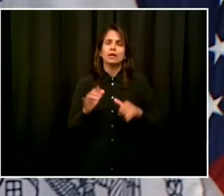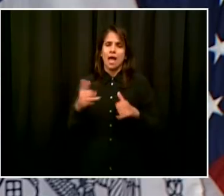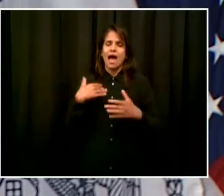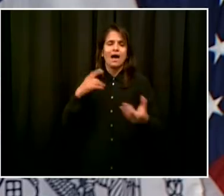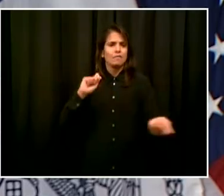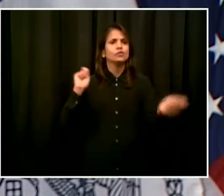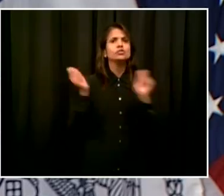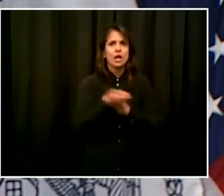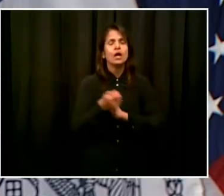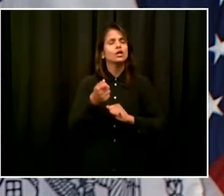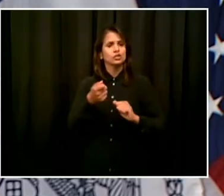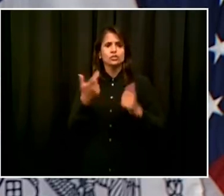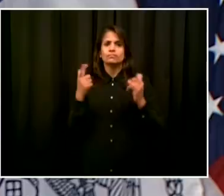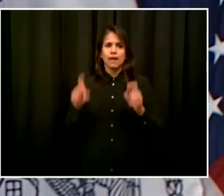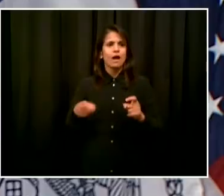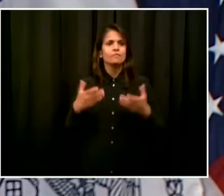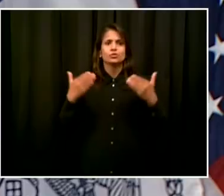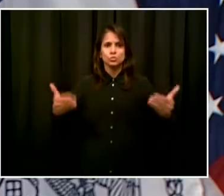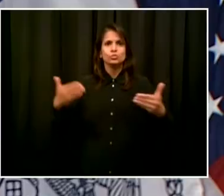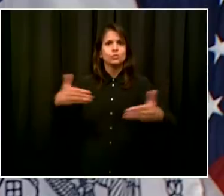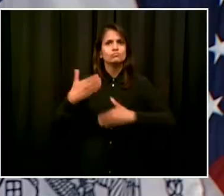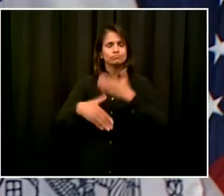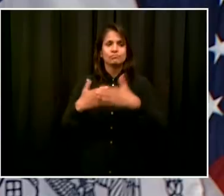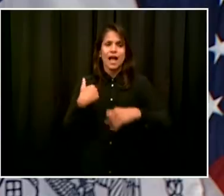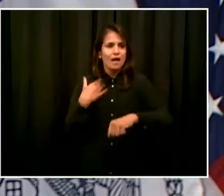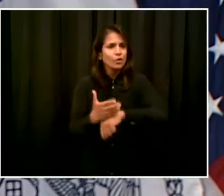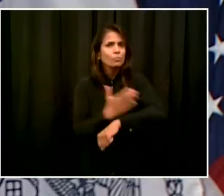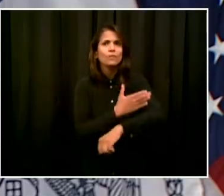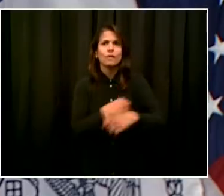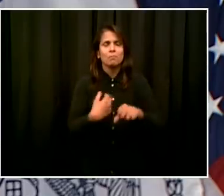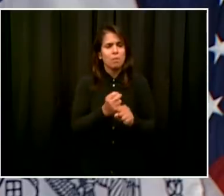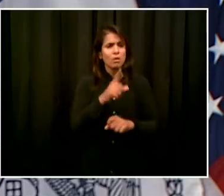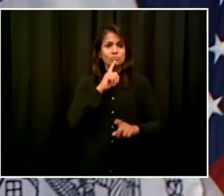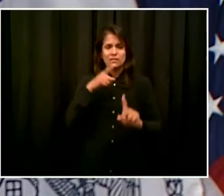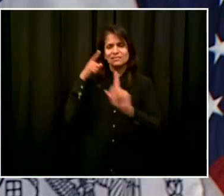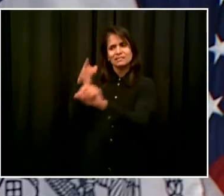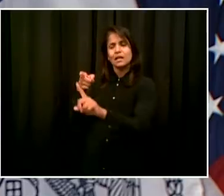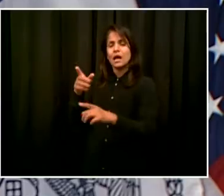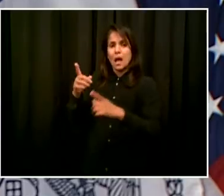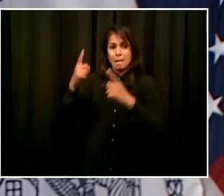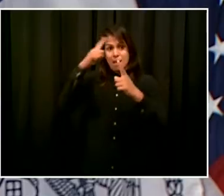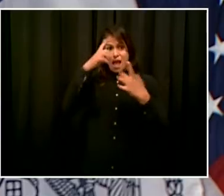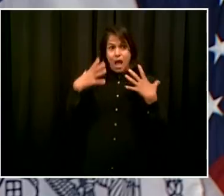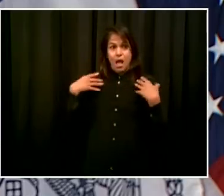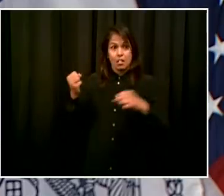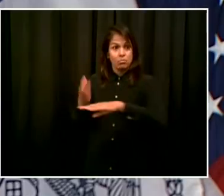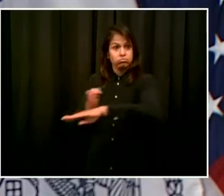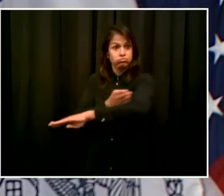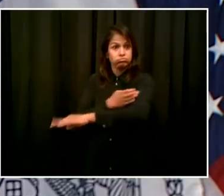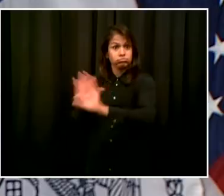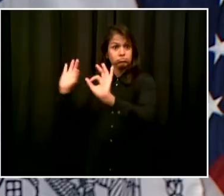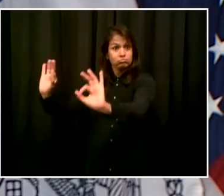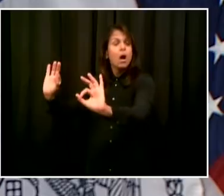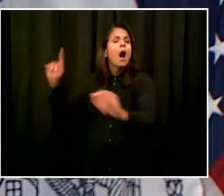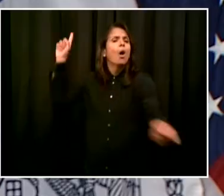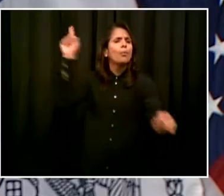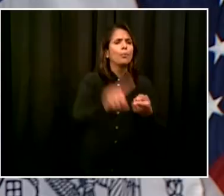WHATSOEVER AND DOESN'T MAKE SENSE TOYDA. WEHA AVELSO DONE A LOT TO TRY AND CHANGE THAT, WHICH IS WHY THERE'S A HEAVY EMPHASIS ON MENTAL HEALTH IN THE CITY. WHICH IS WHY WE'VE SEEN SOME